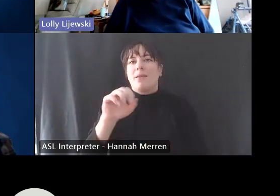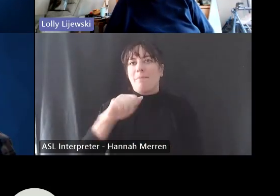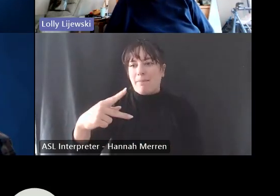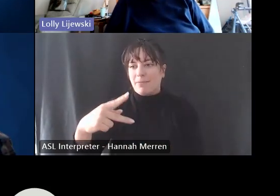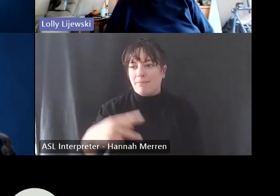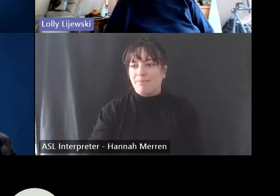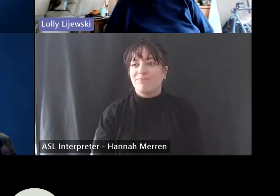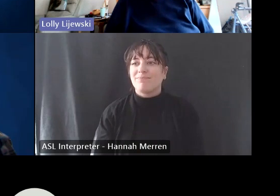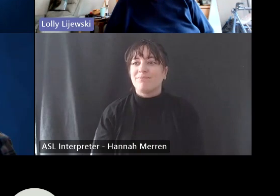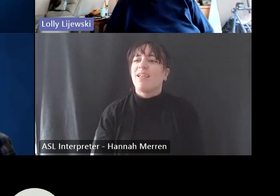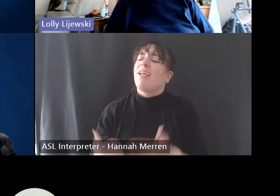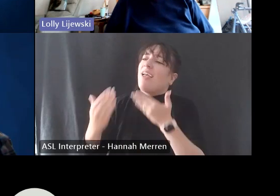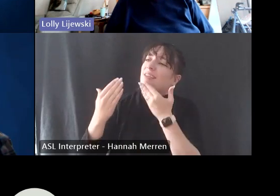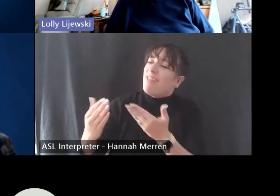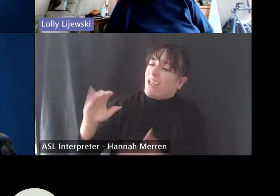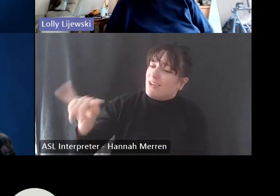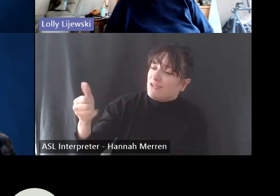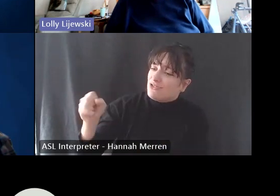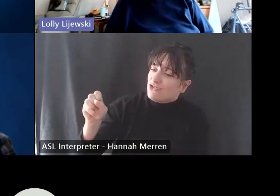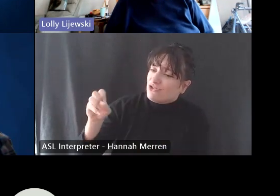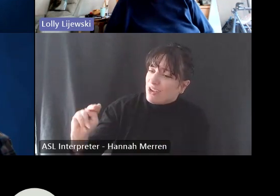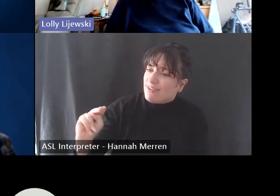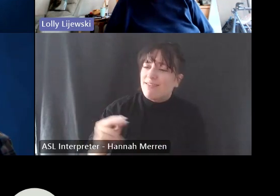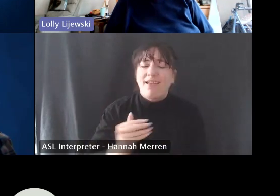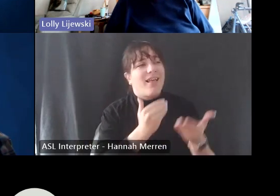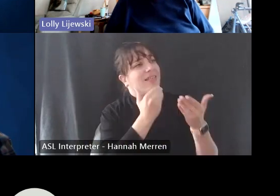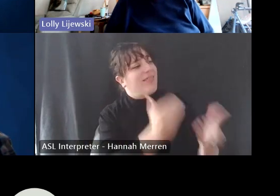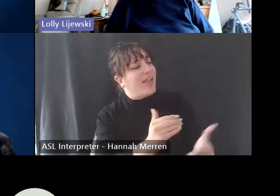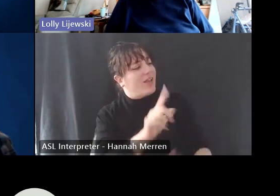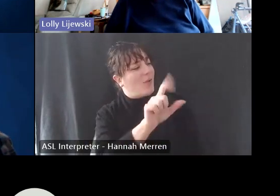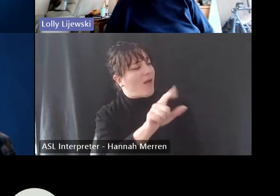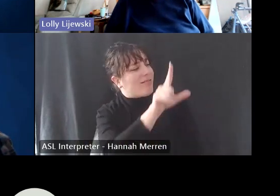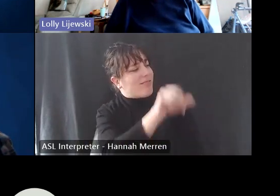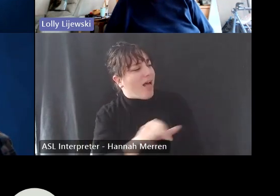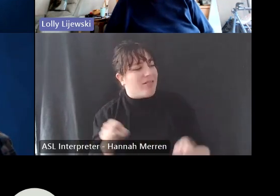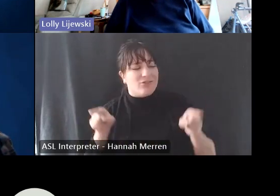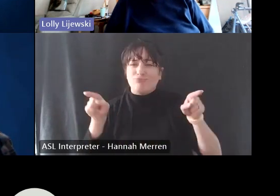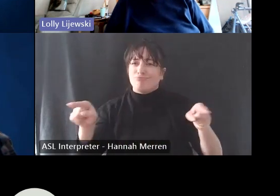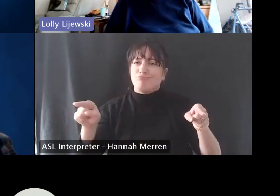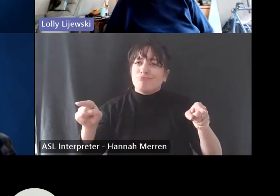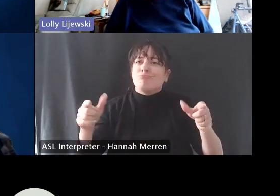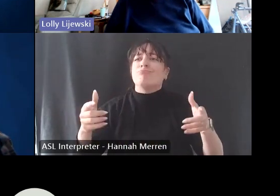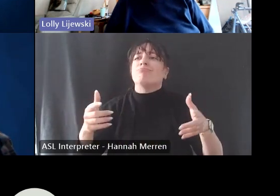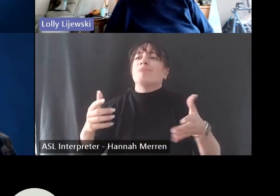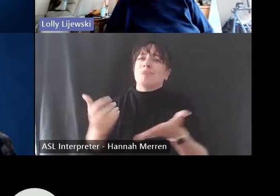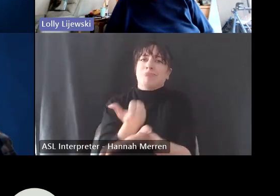for taking the time to do this. I'm so grateful that you shared your expertise and your experiences with us today.